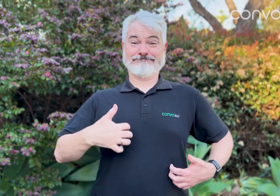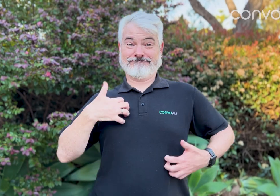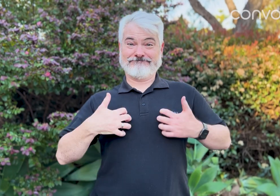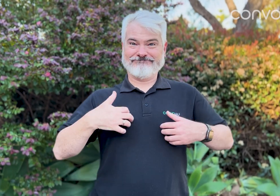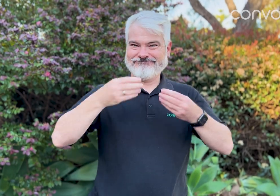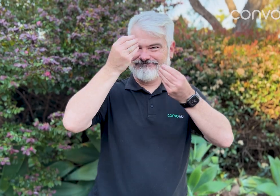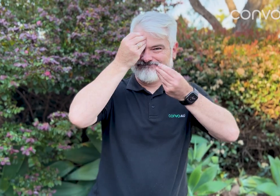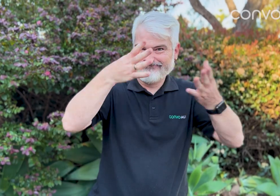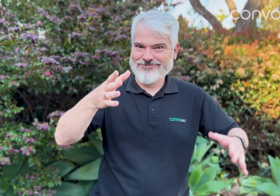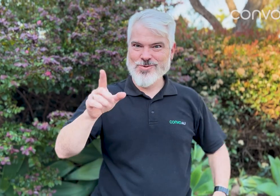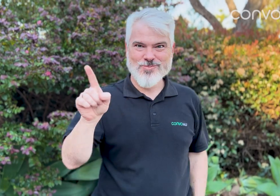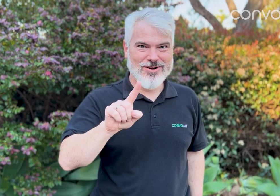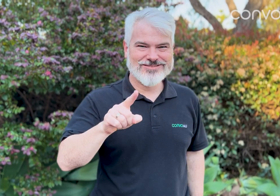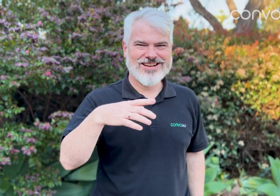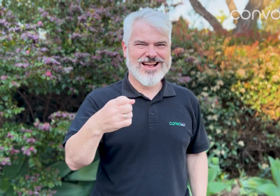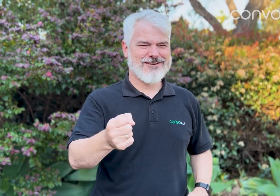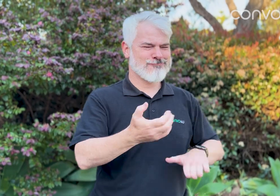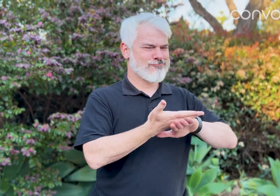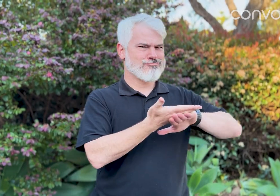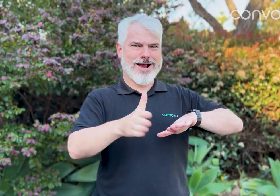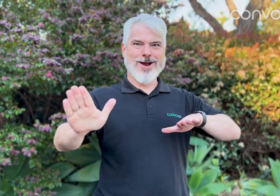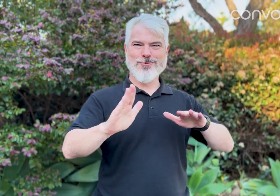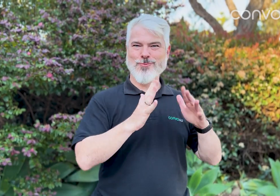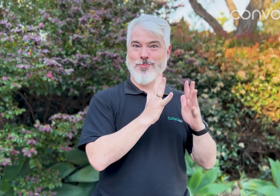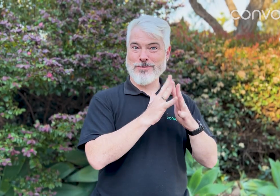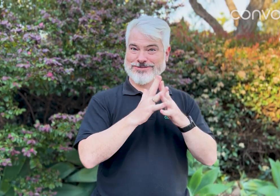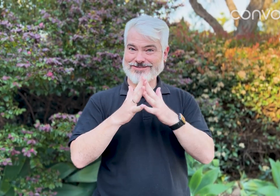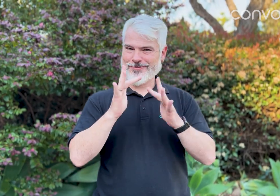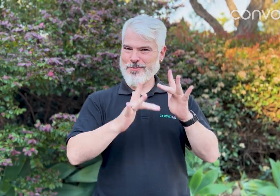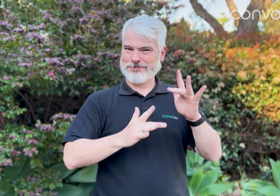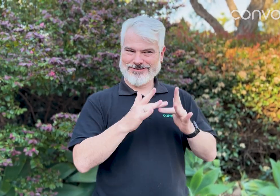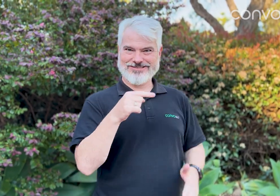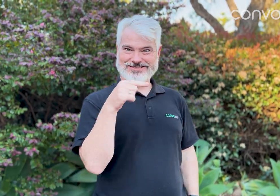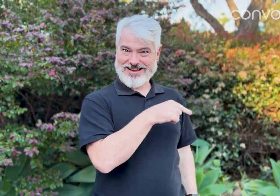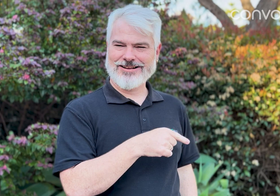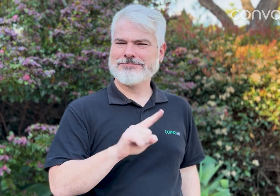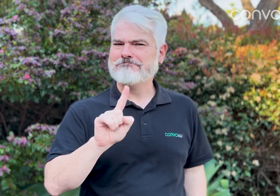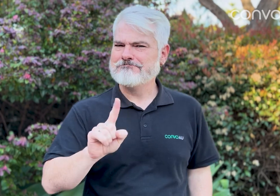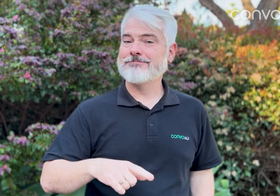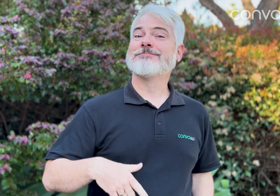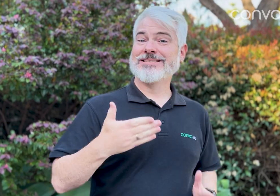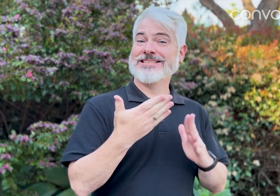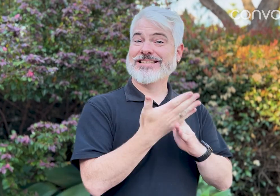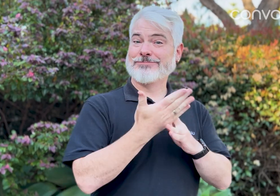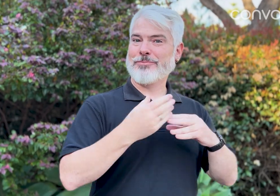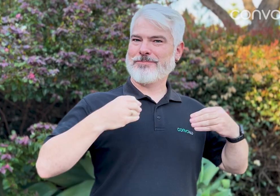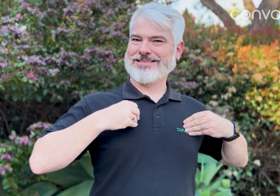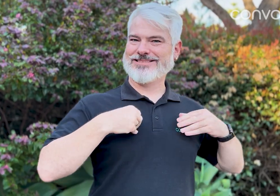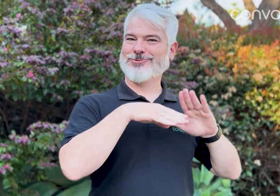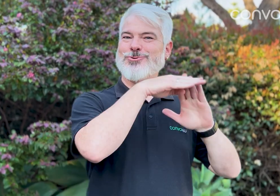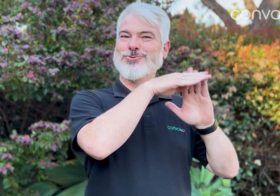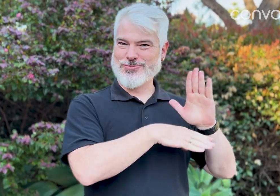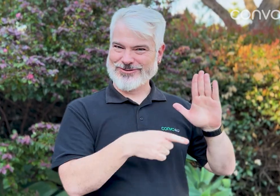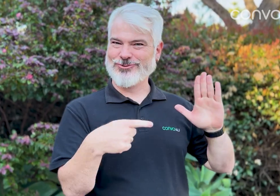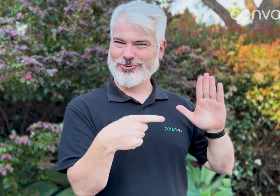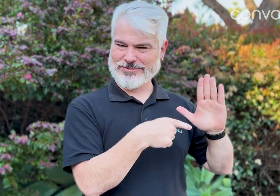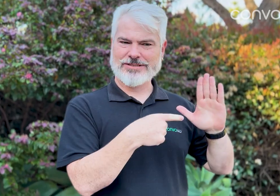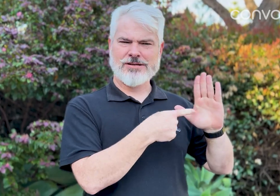We’re thrilled to introduce our brand-new Business Accessible Directory List website!